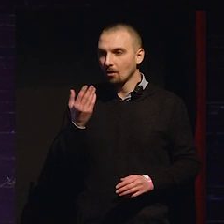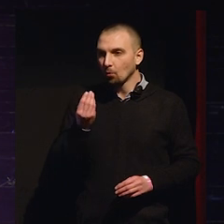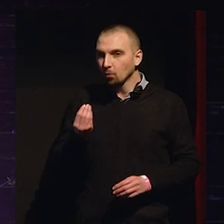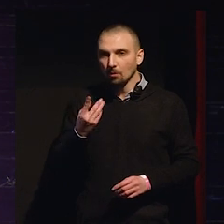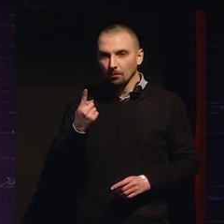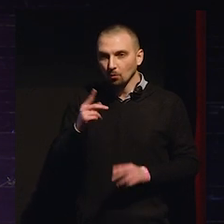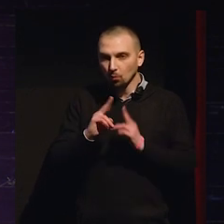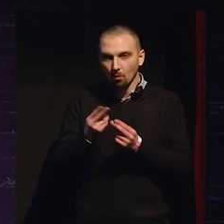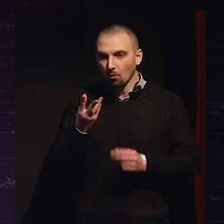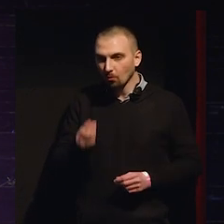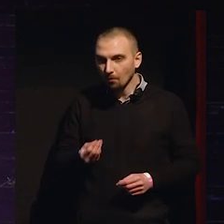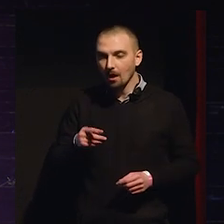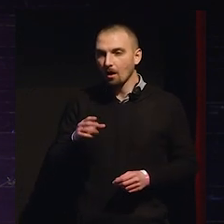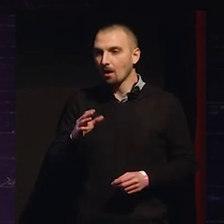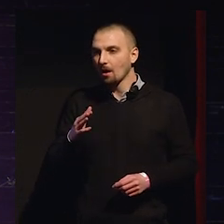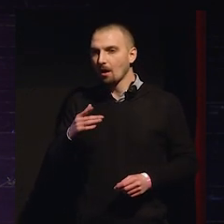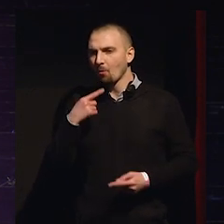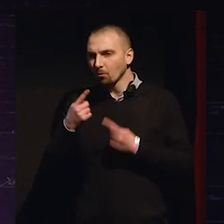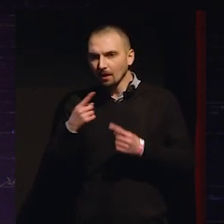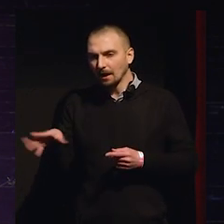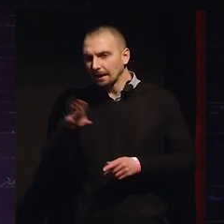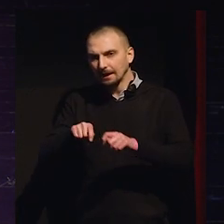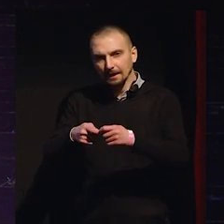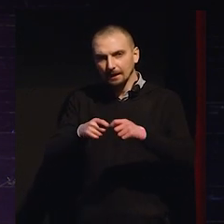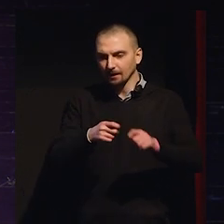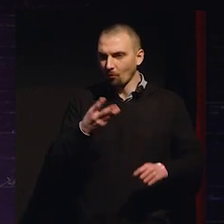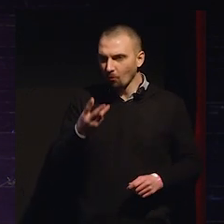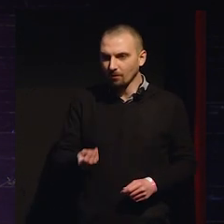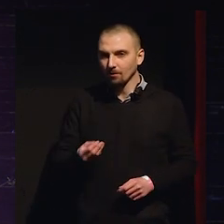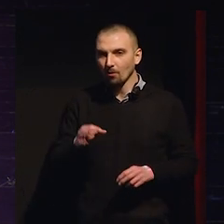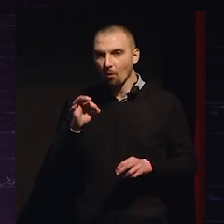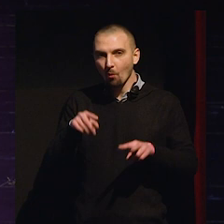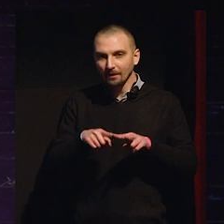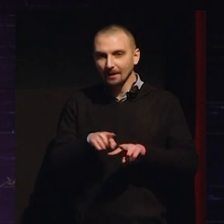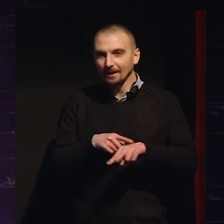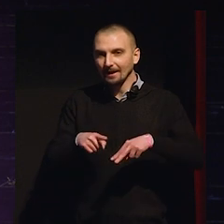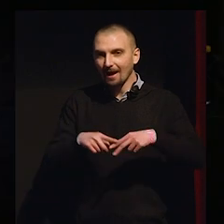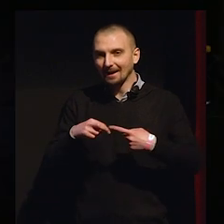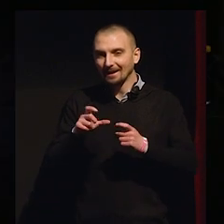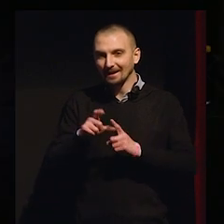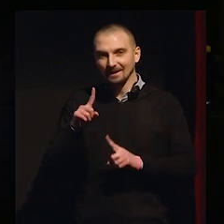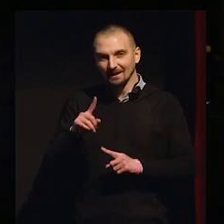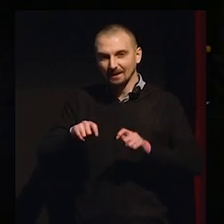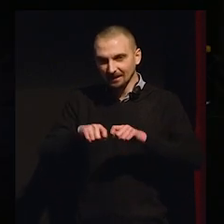We say, let’s overcome prejudice, and I ask of all of you: Are we overcoming all prejudices? -Yes.